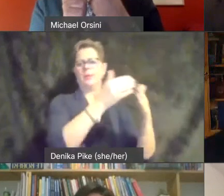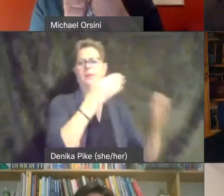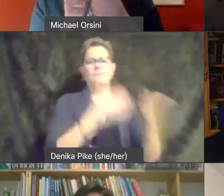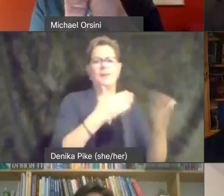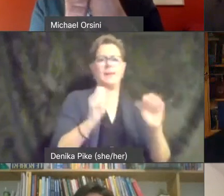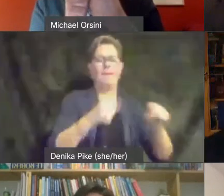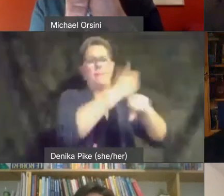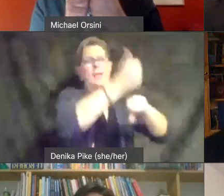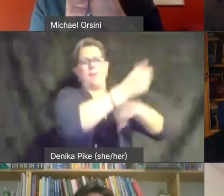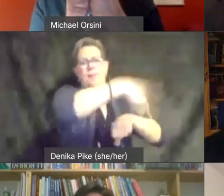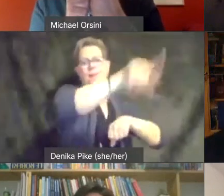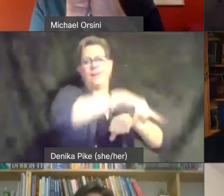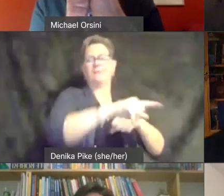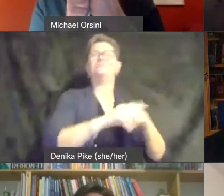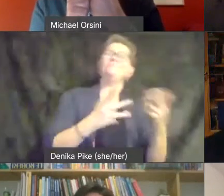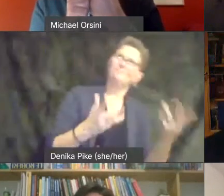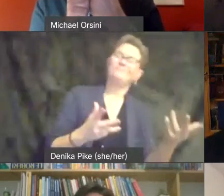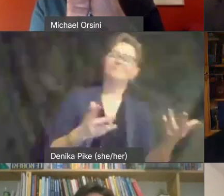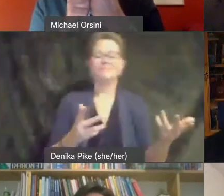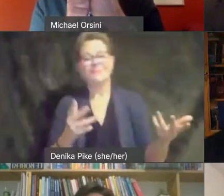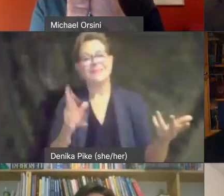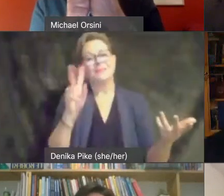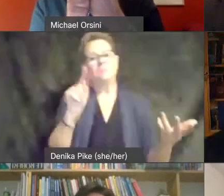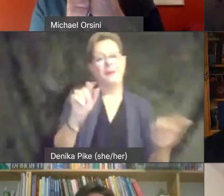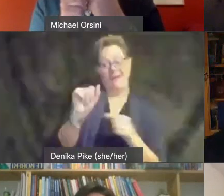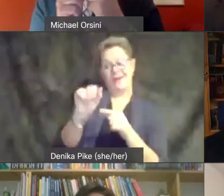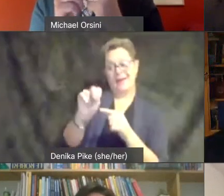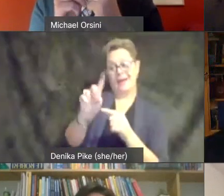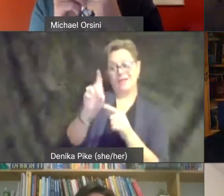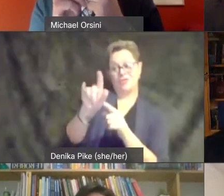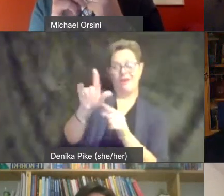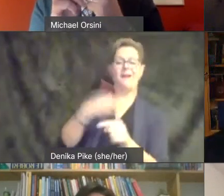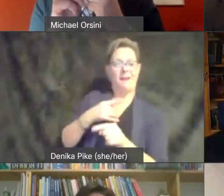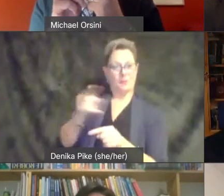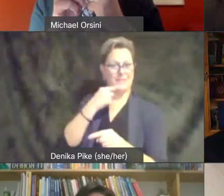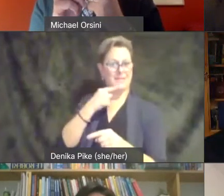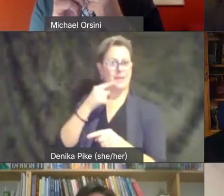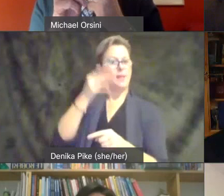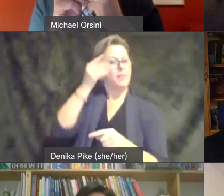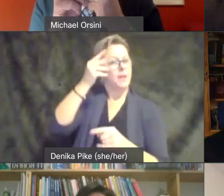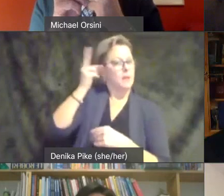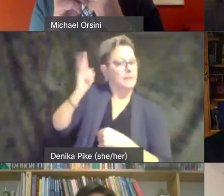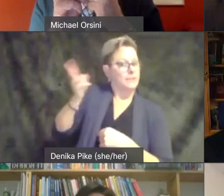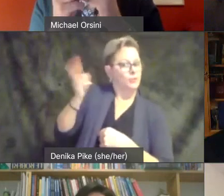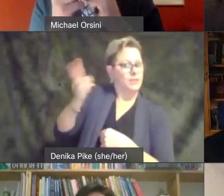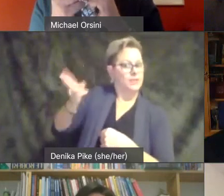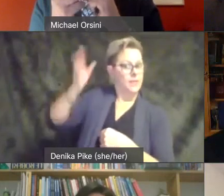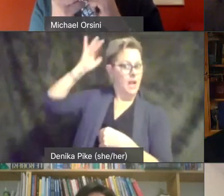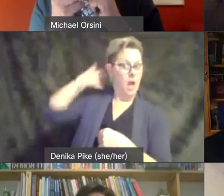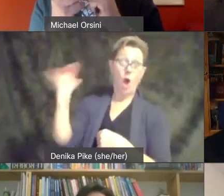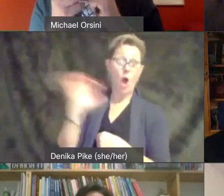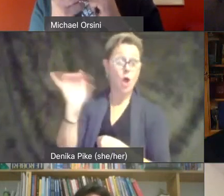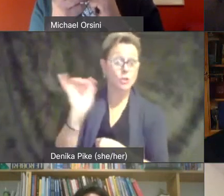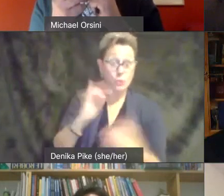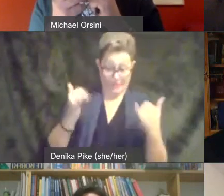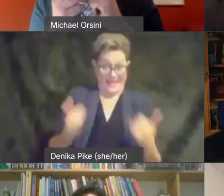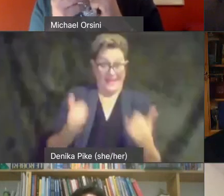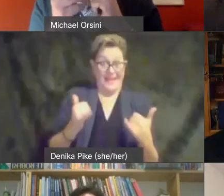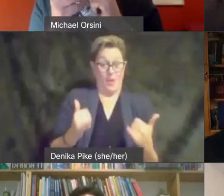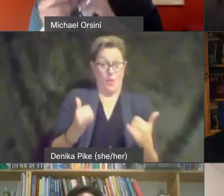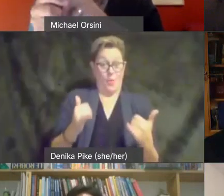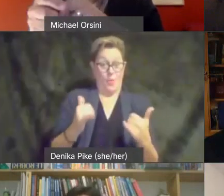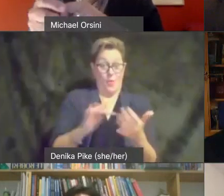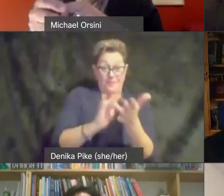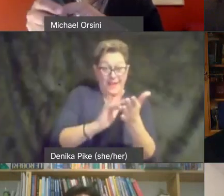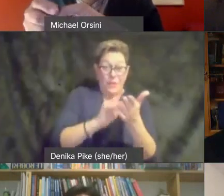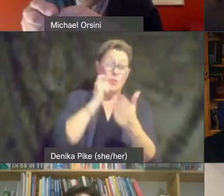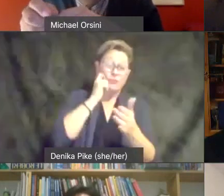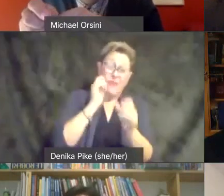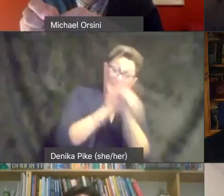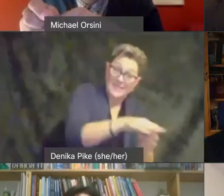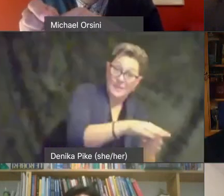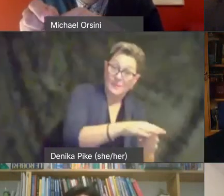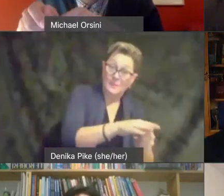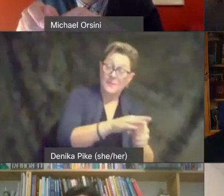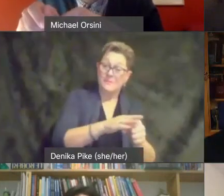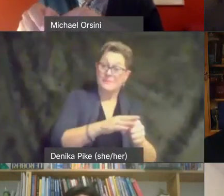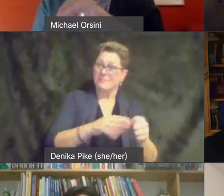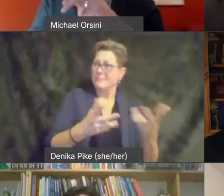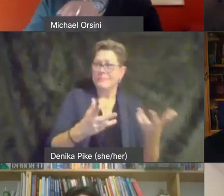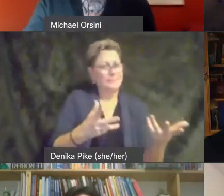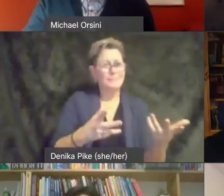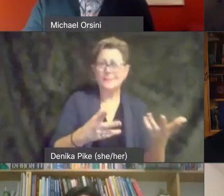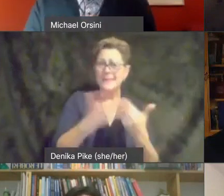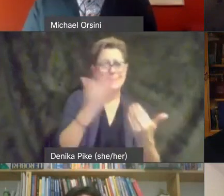And I think that is quite right, but as Andrew was quite rightly saying, look at the history and contemporary medical racism, that happens, it's not surprising that you may question some of these scientists an expert.